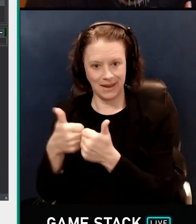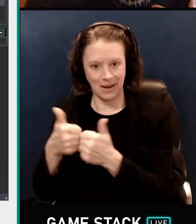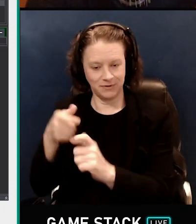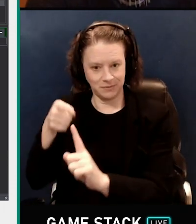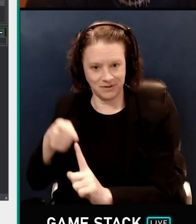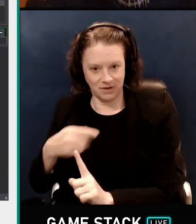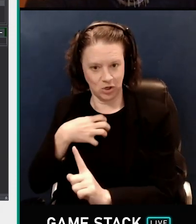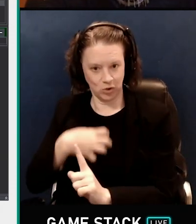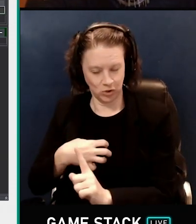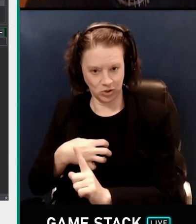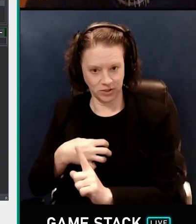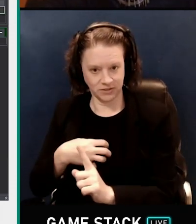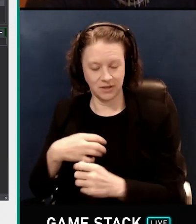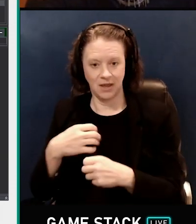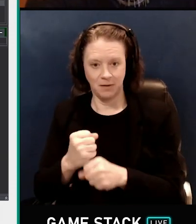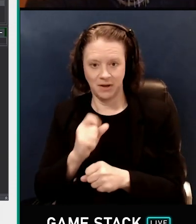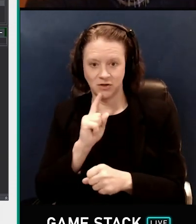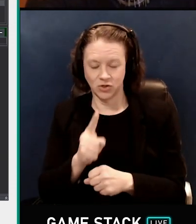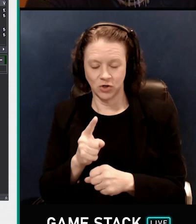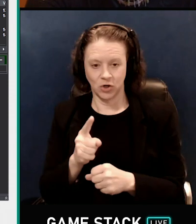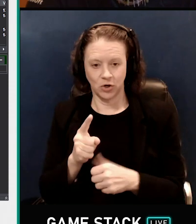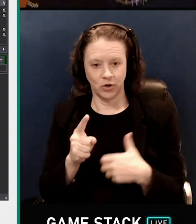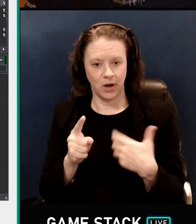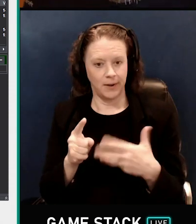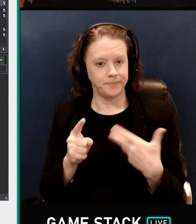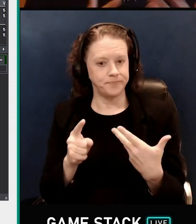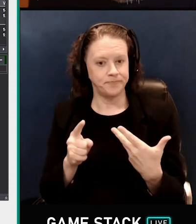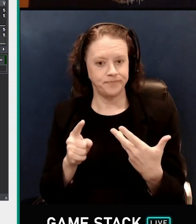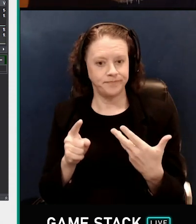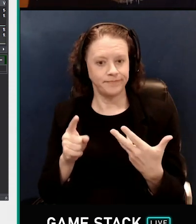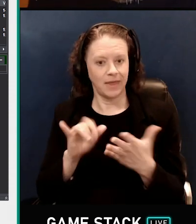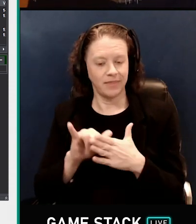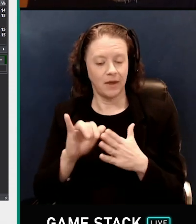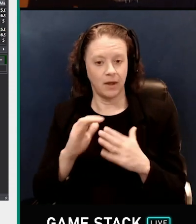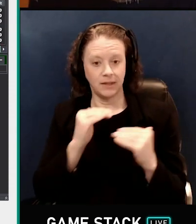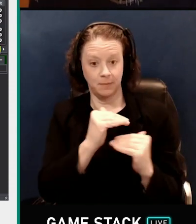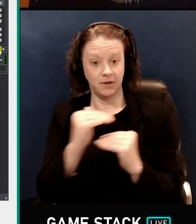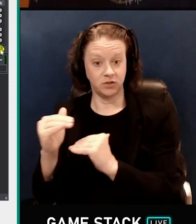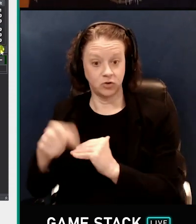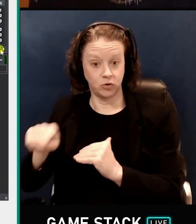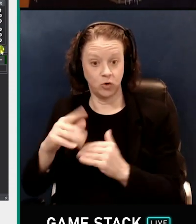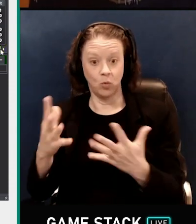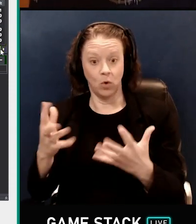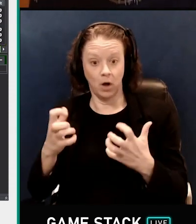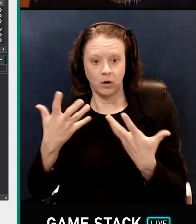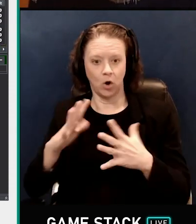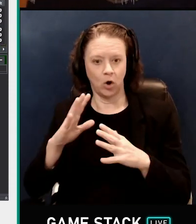and make sure that they the parameters that you want are configurable in the UI.